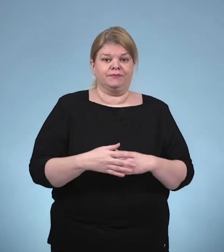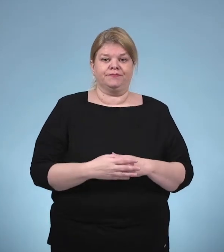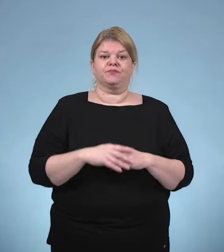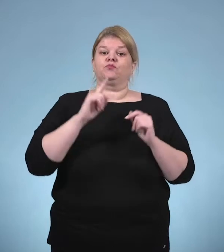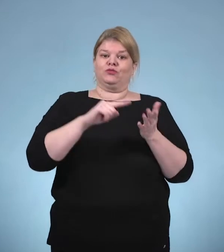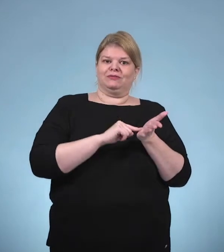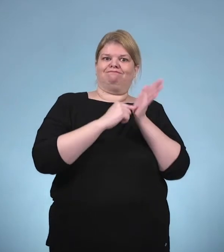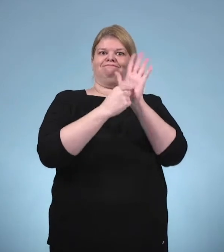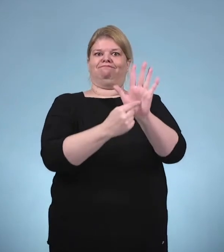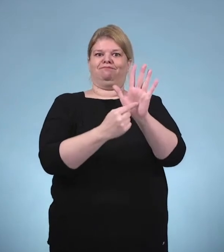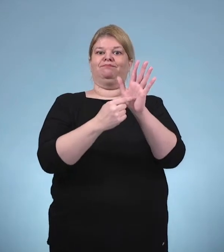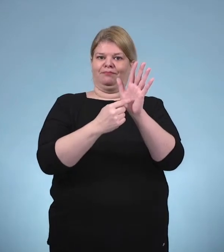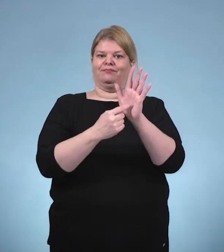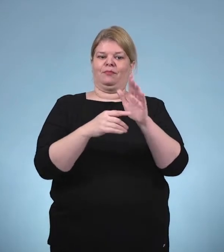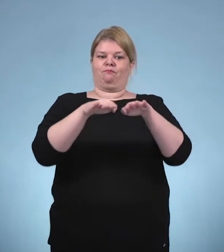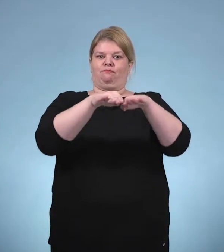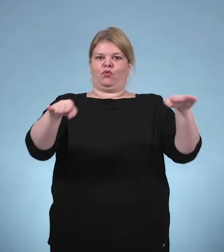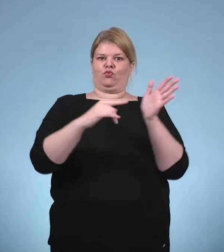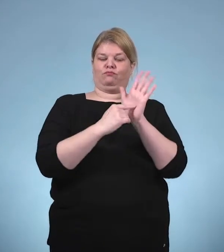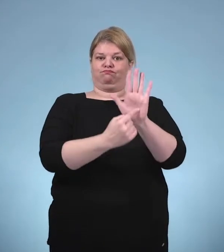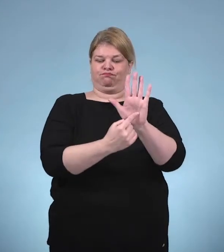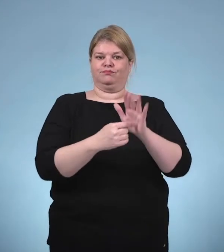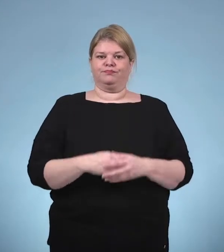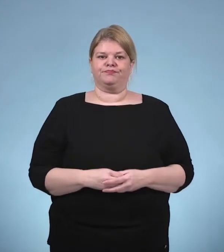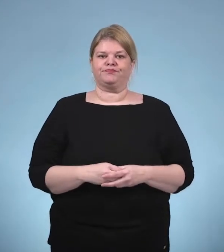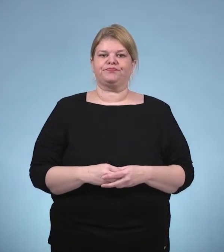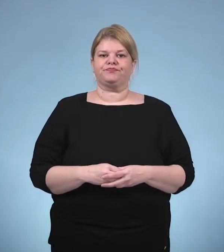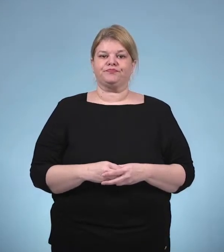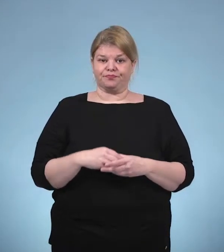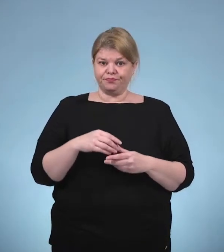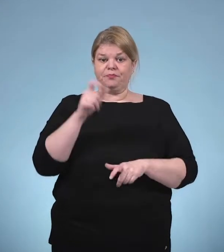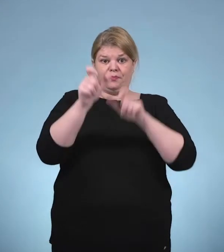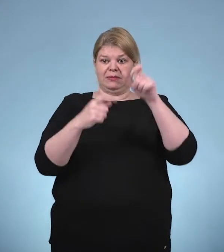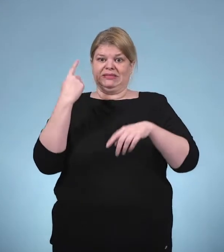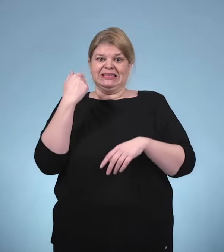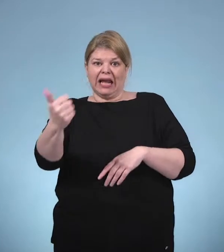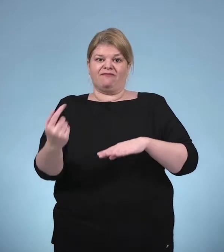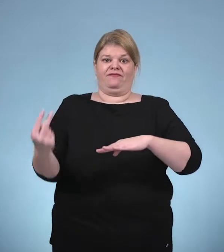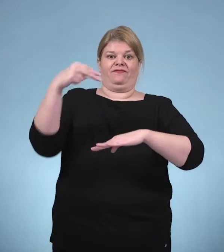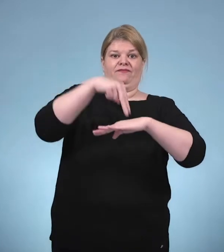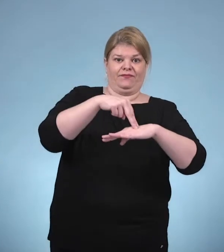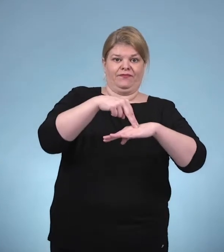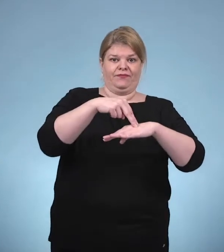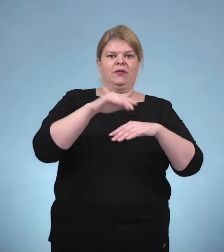3rd Step - Scene Presentation. For the presentation, you need a stage and an audience space.